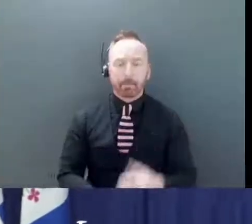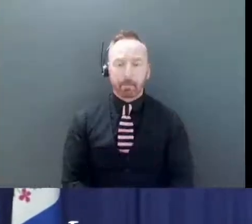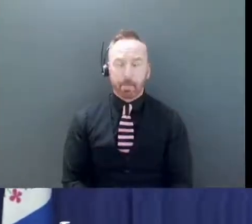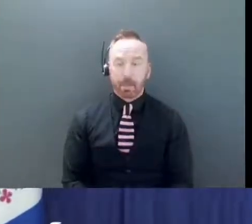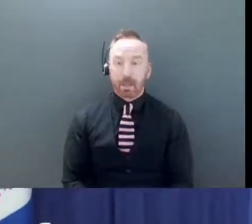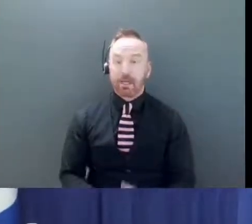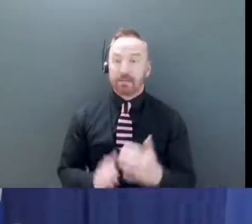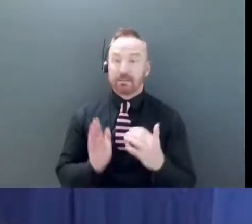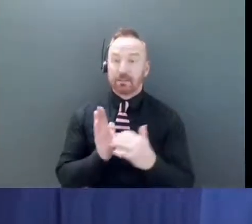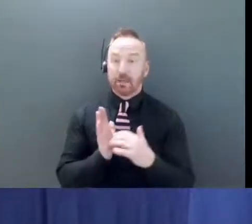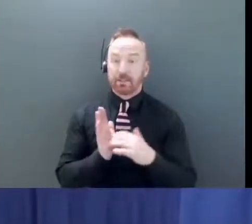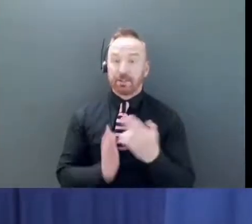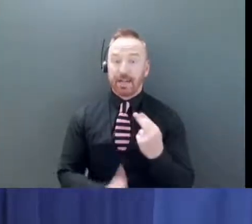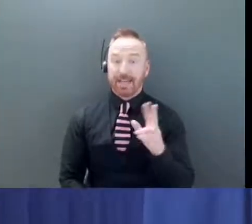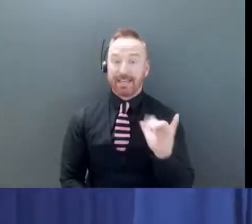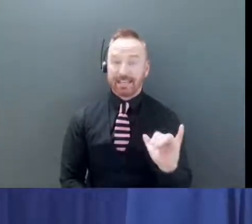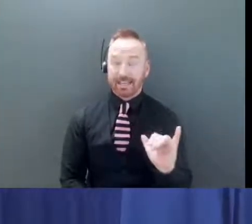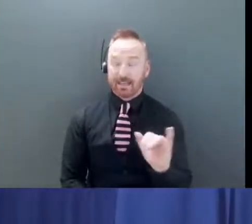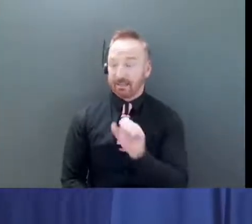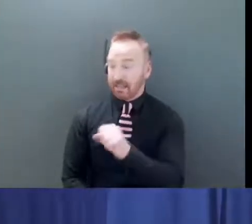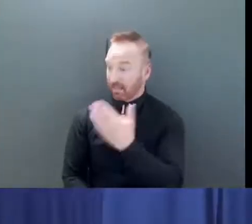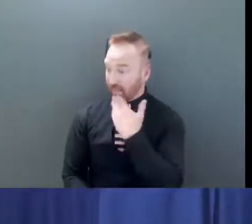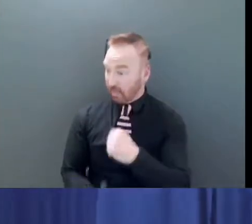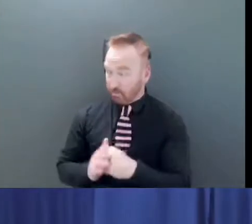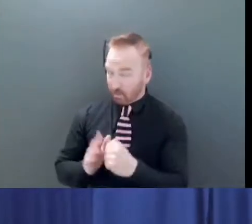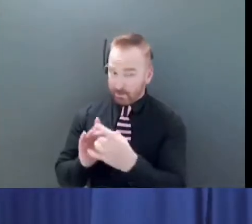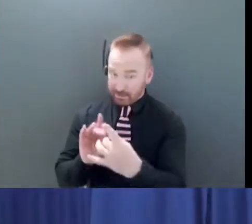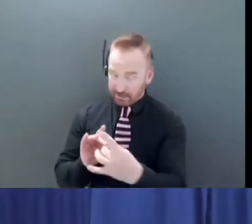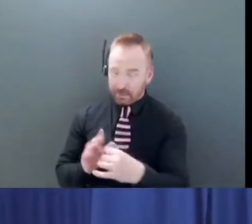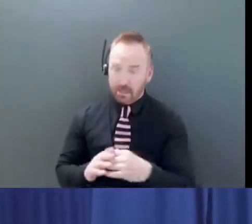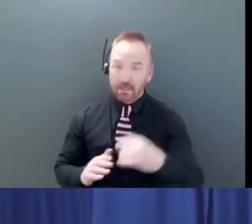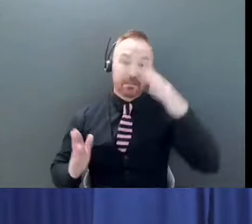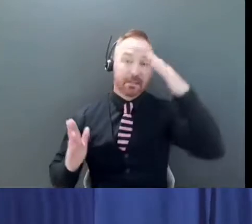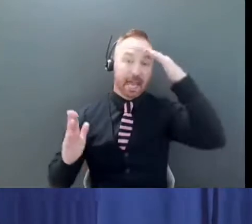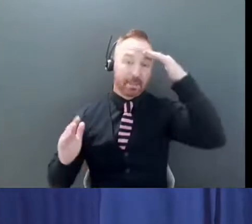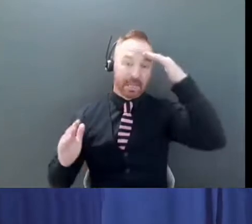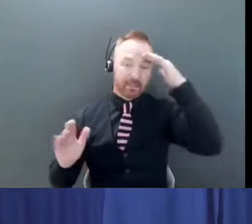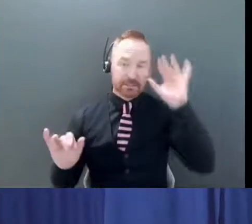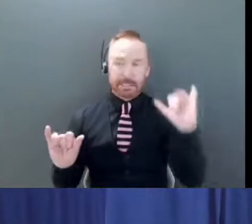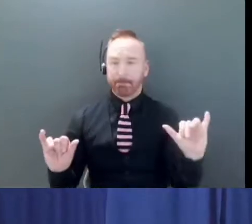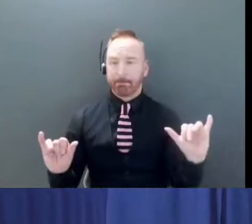The expectations are the same really for personal care